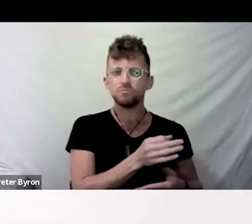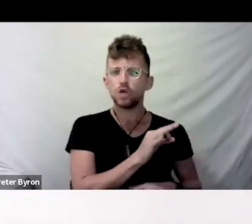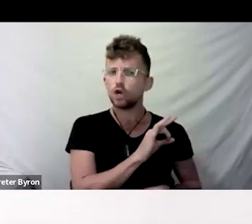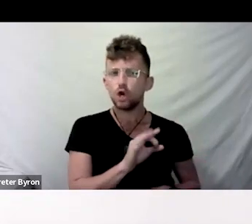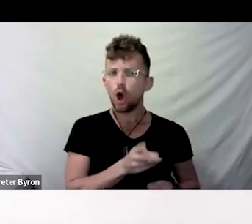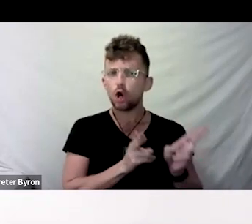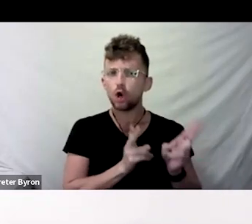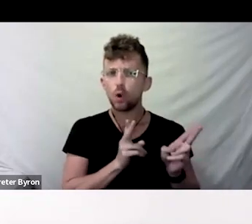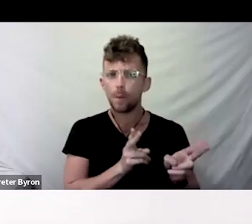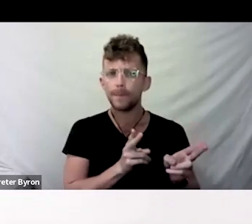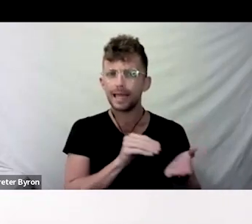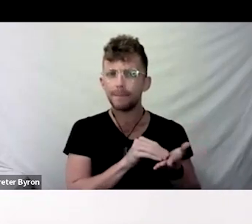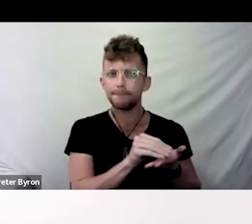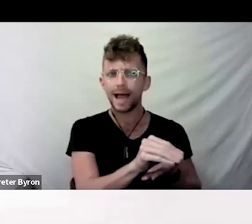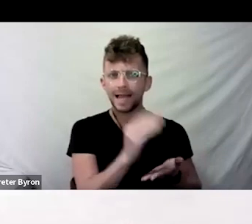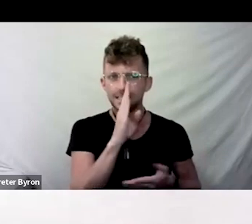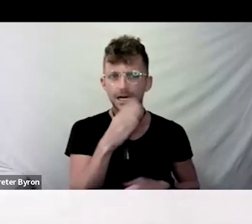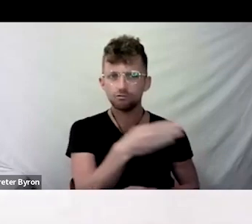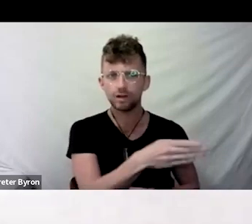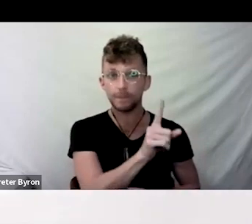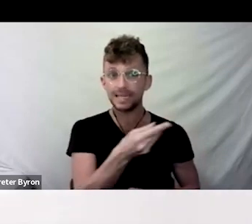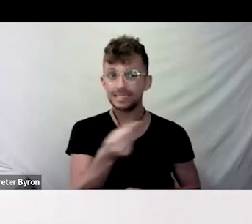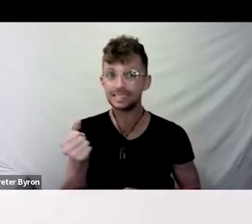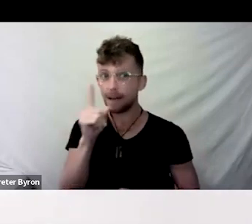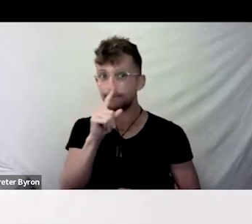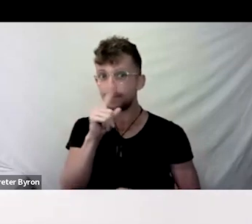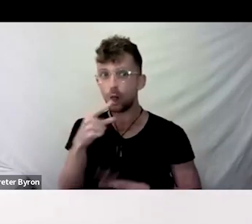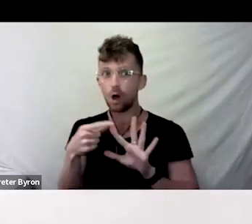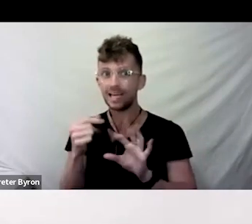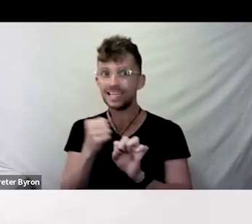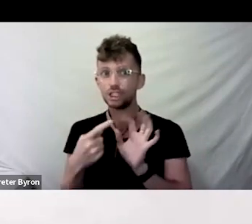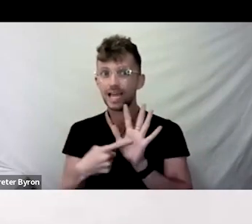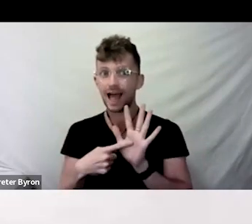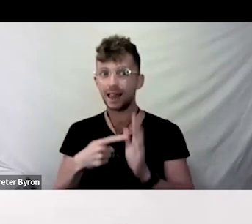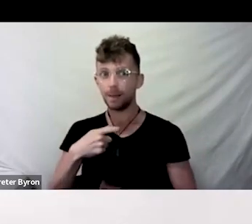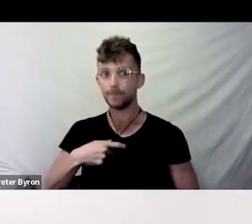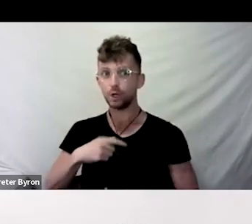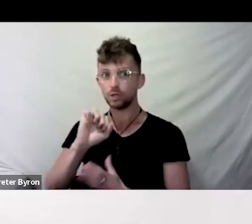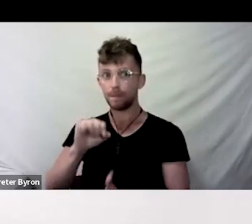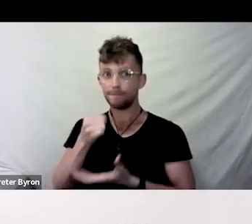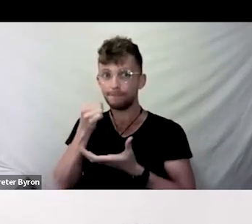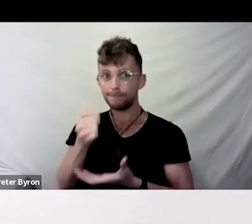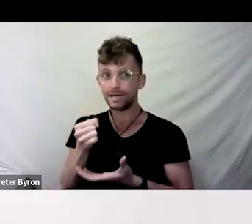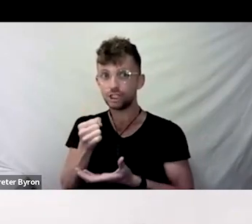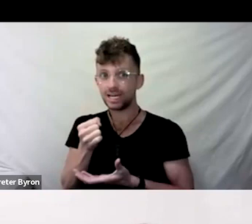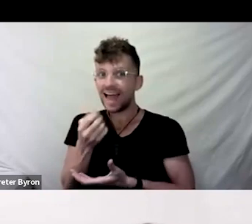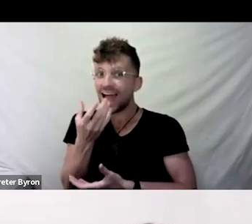However, some people on EGL personal budgets do have the option to directly manage that funding,